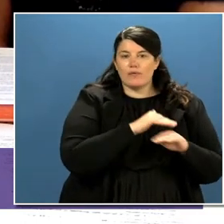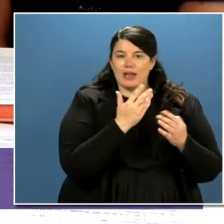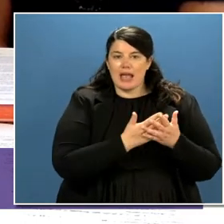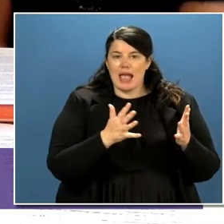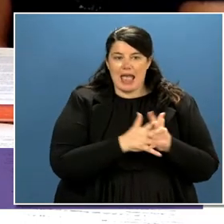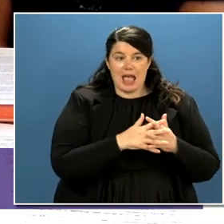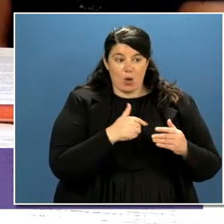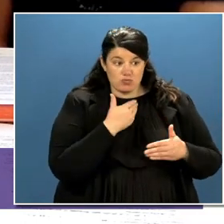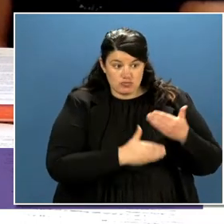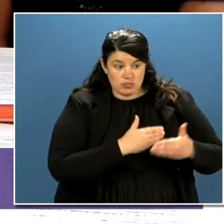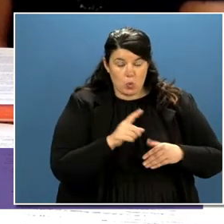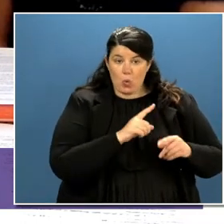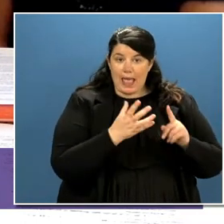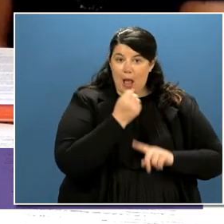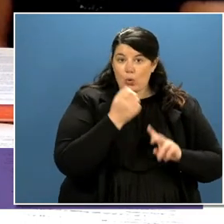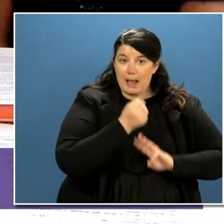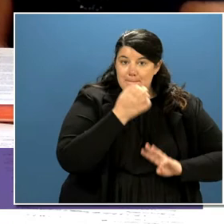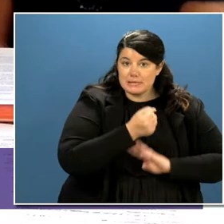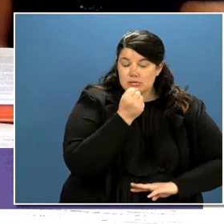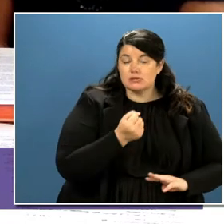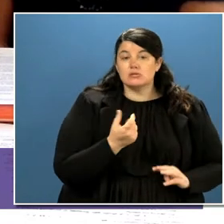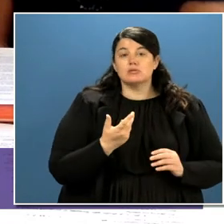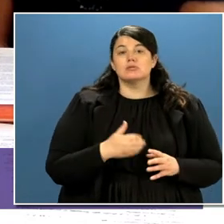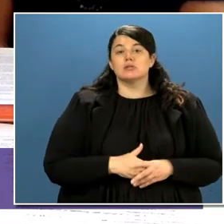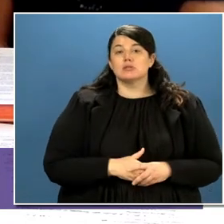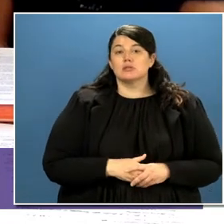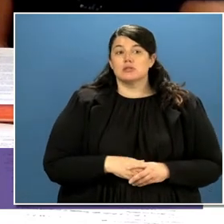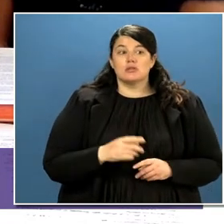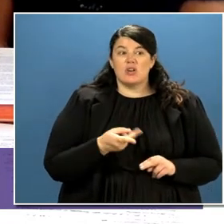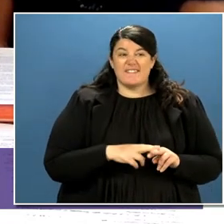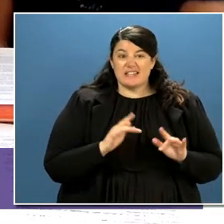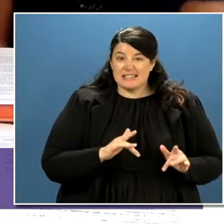the outcomes, have they, could be, and it is probably a